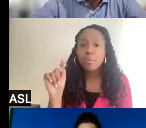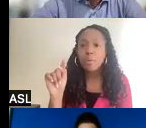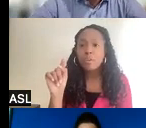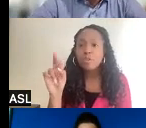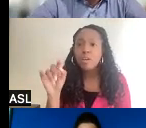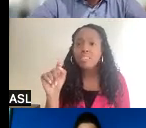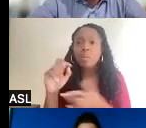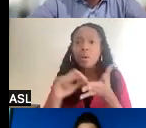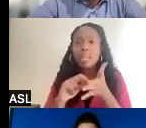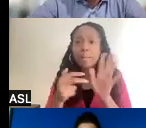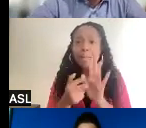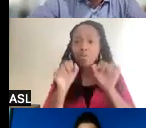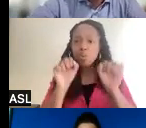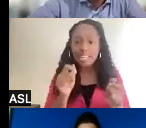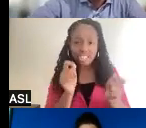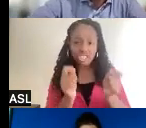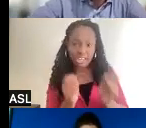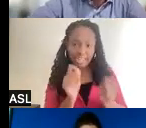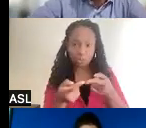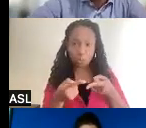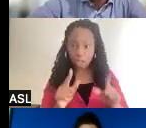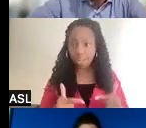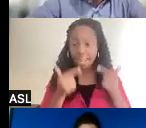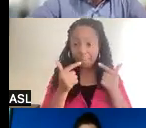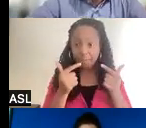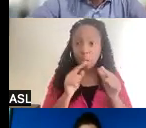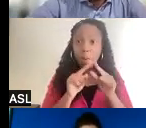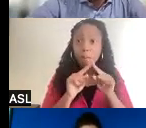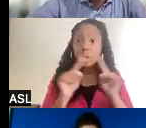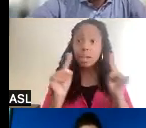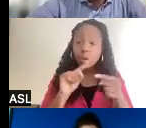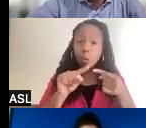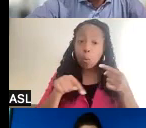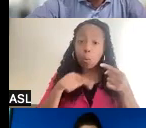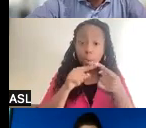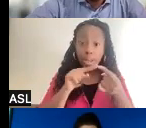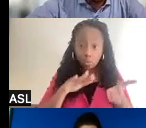it's changeable but the moment that you pass you're going to have instructions in there that